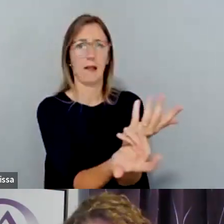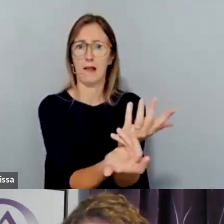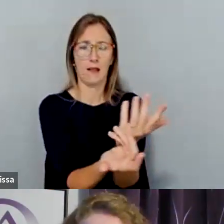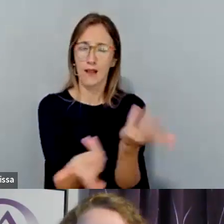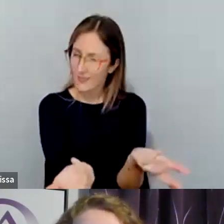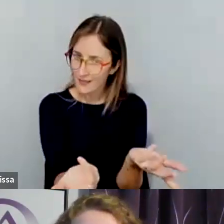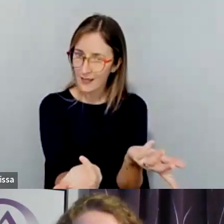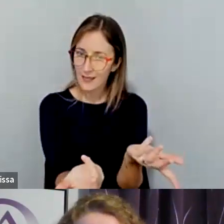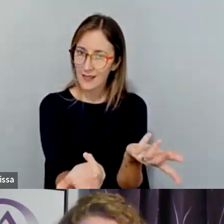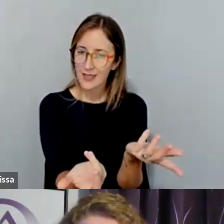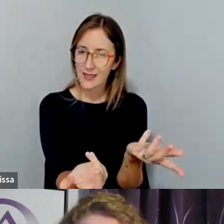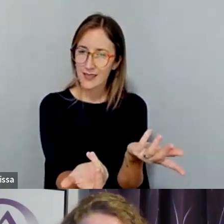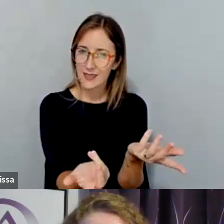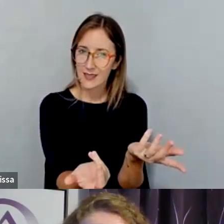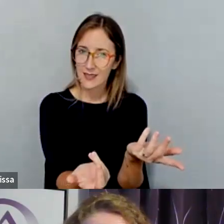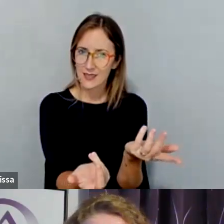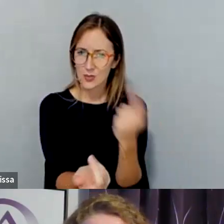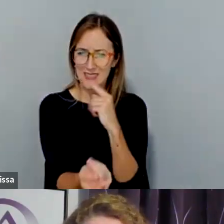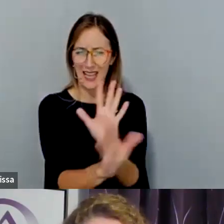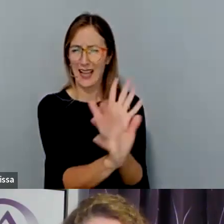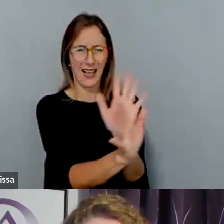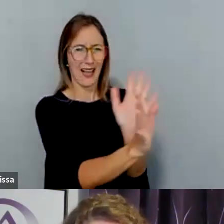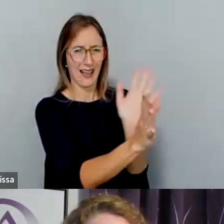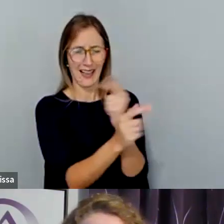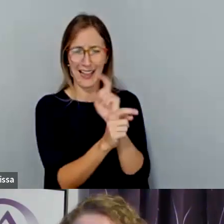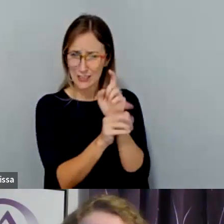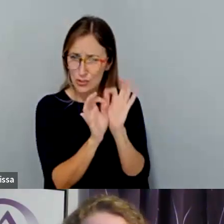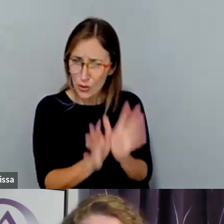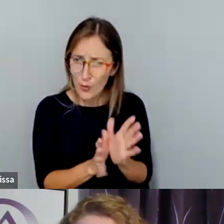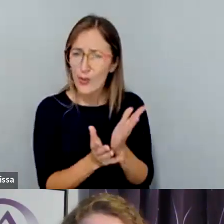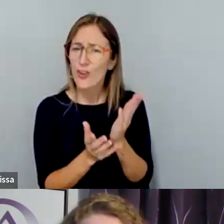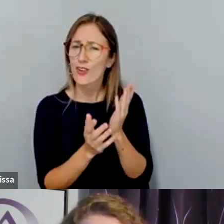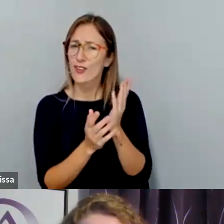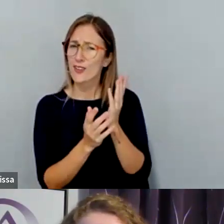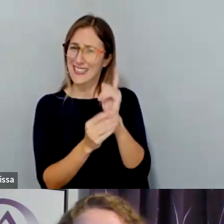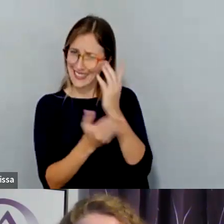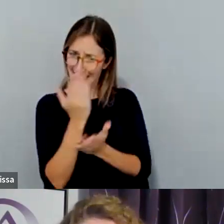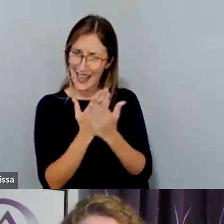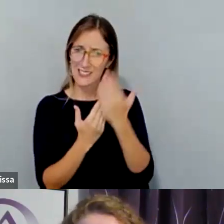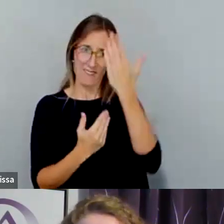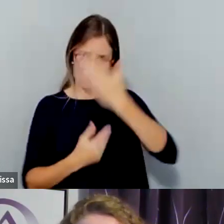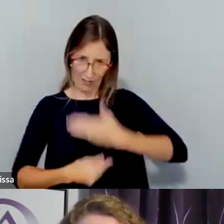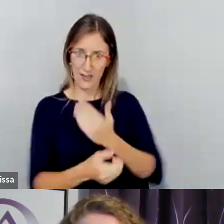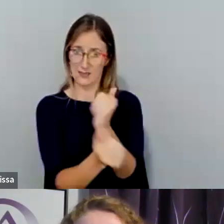announcement to disperse, how would he know? For all I know, Jonathan has no idea he is supposed to disperse. He has no idea why he is being